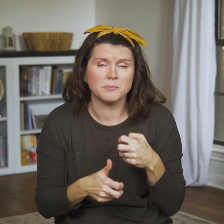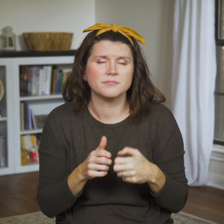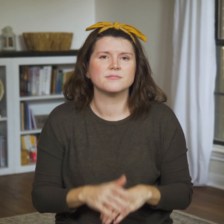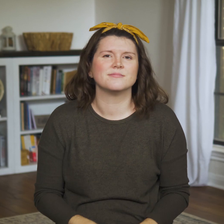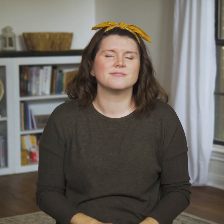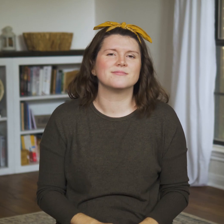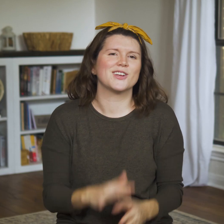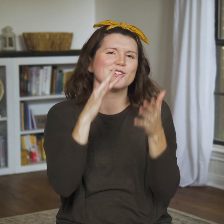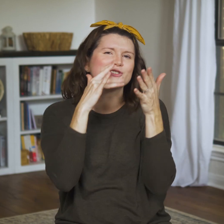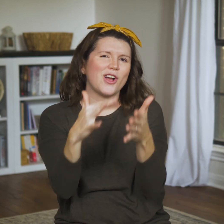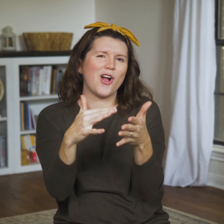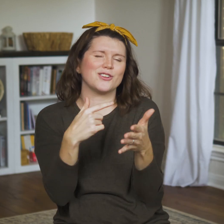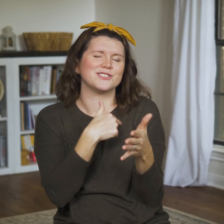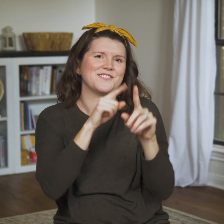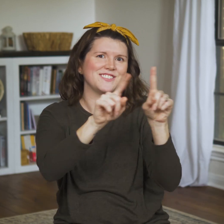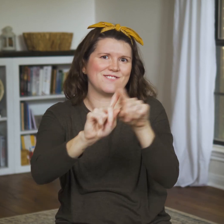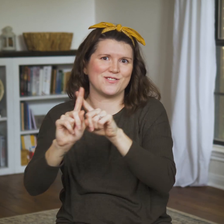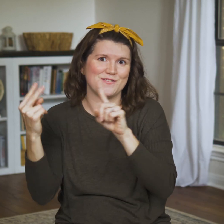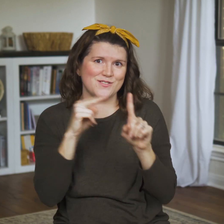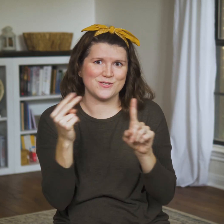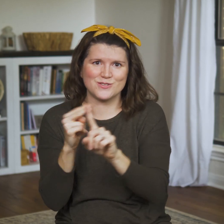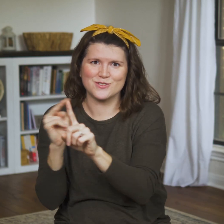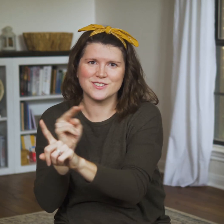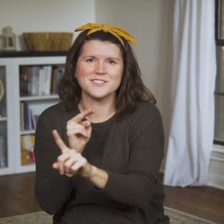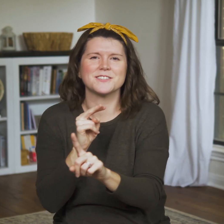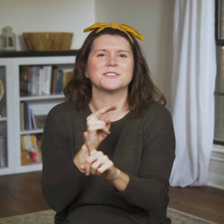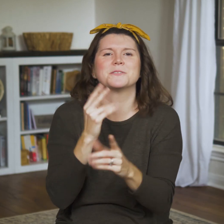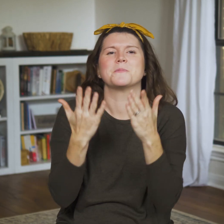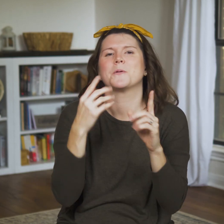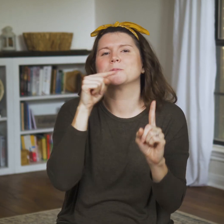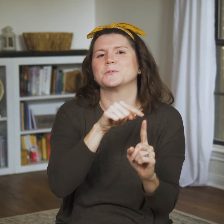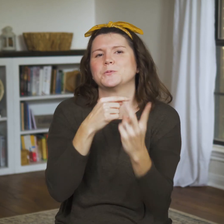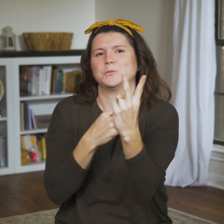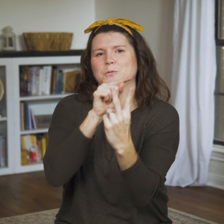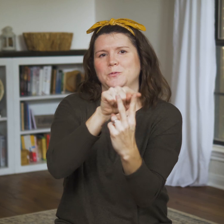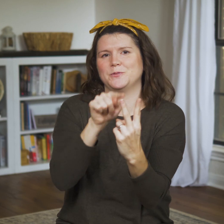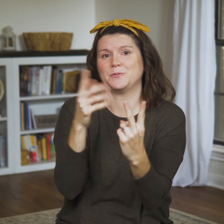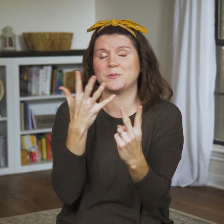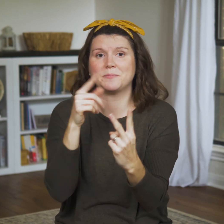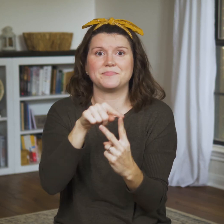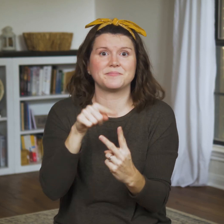His response implies they’ve made a vow to God.